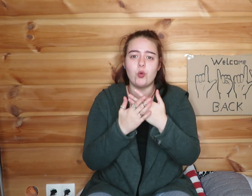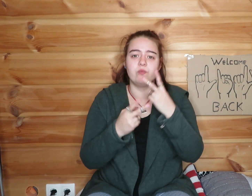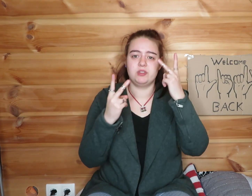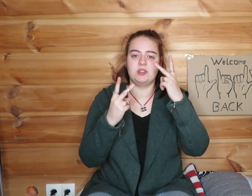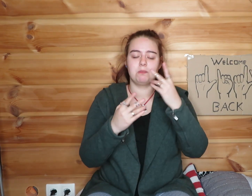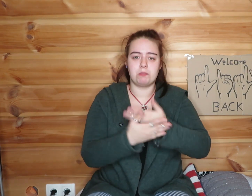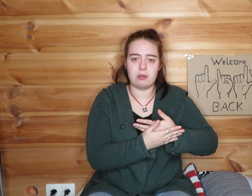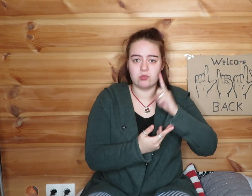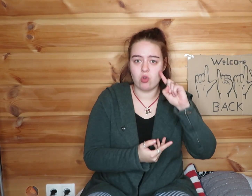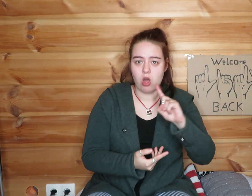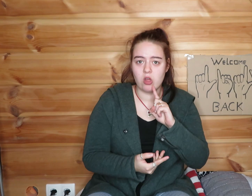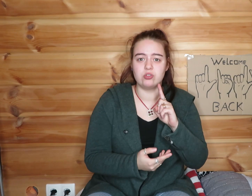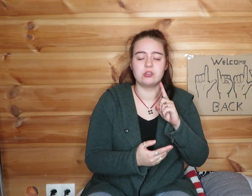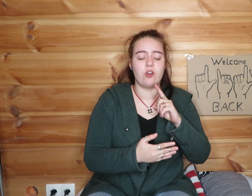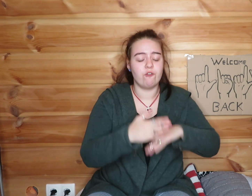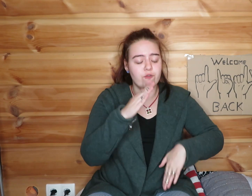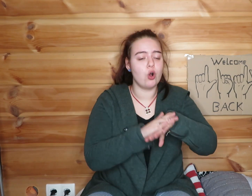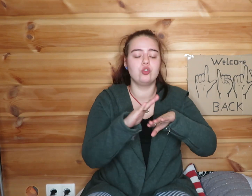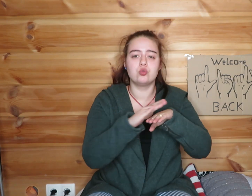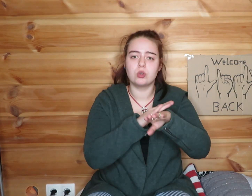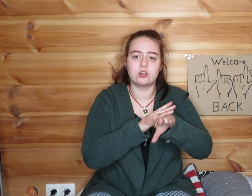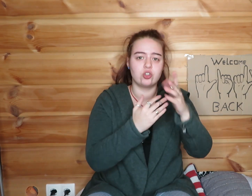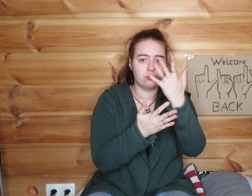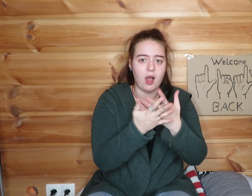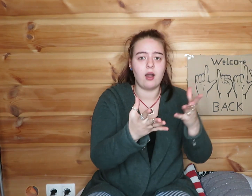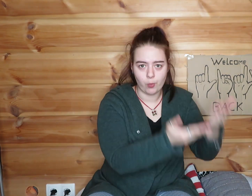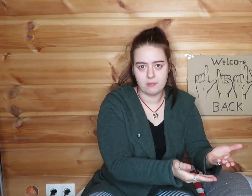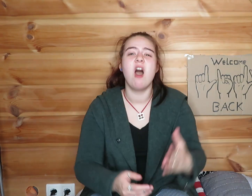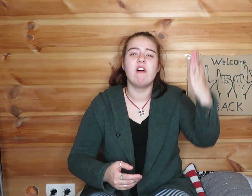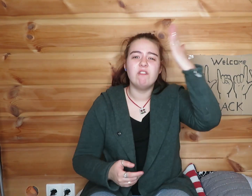Therefore it is important, that the deaf Baby has a full accessible language offered.